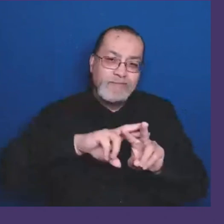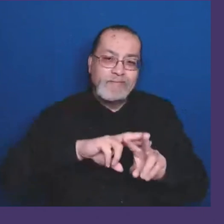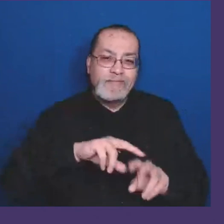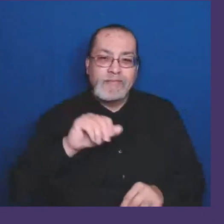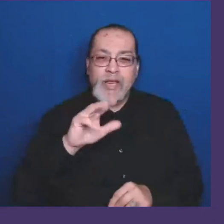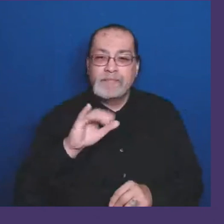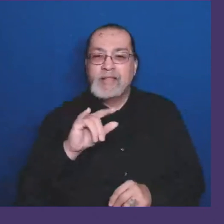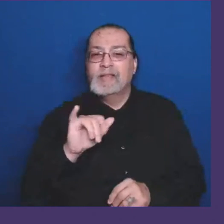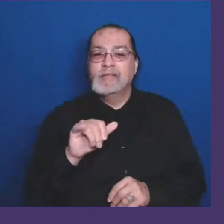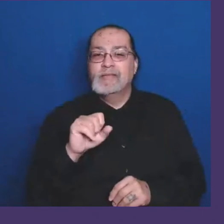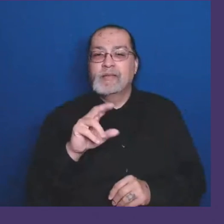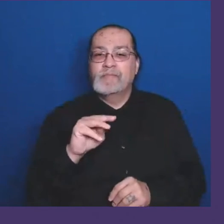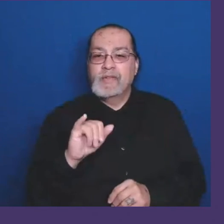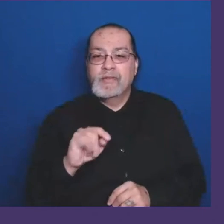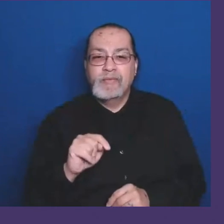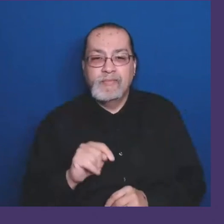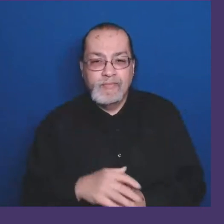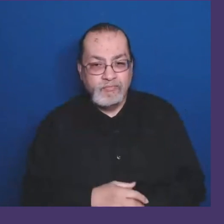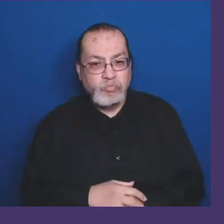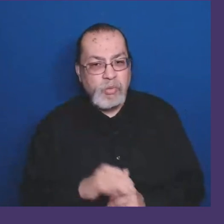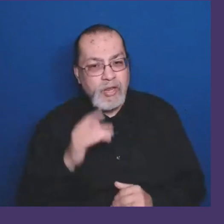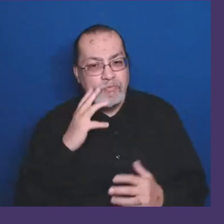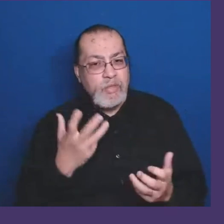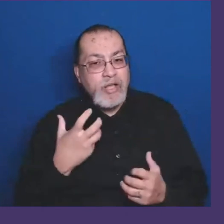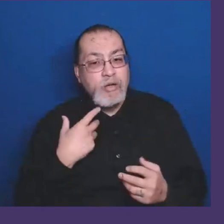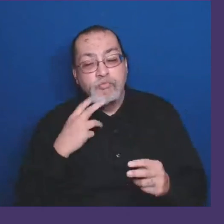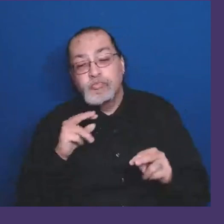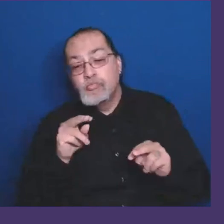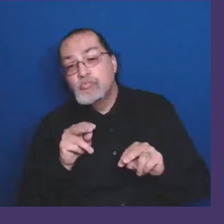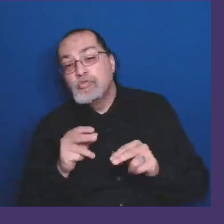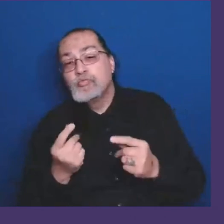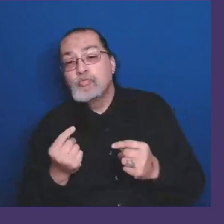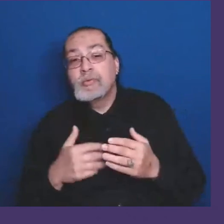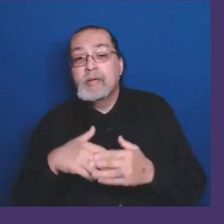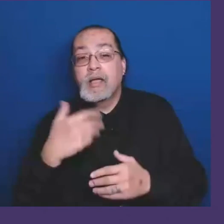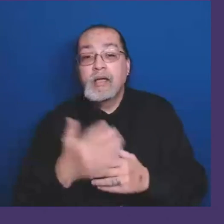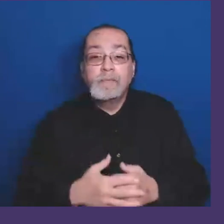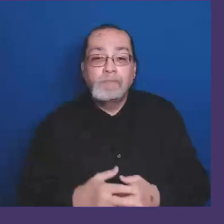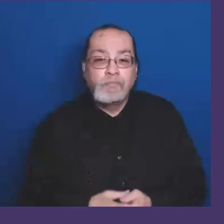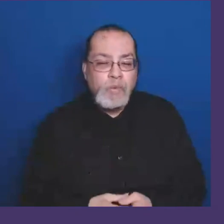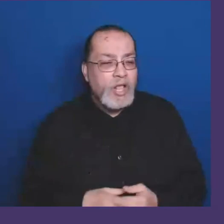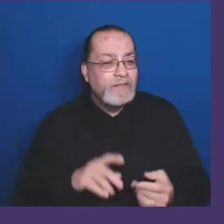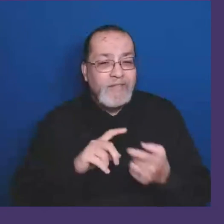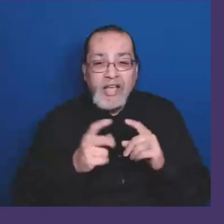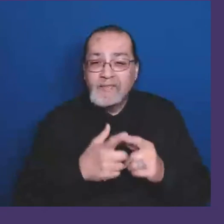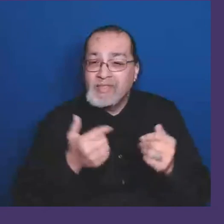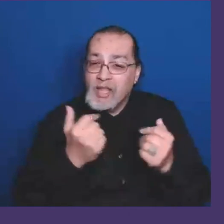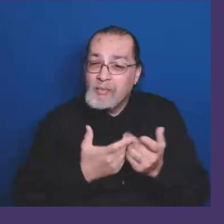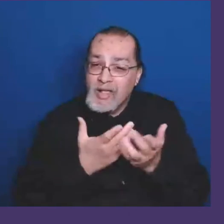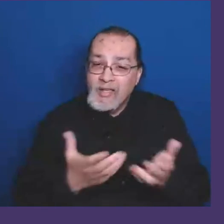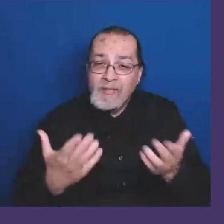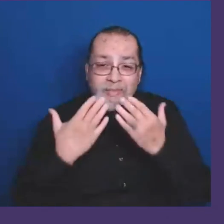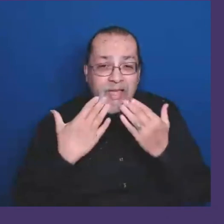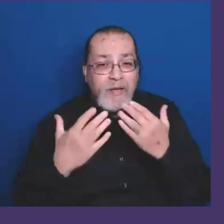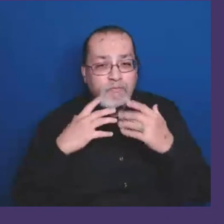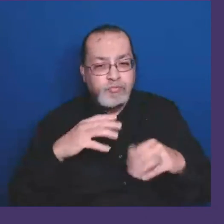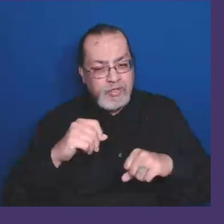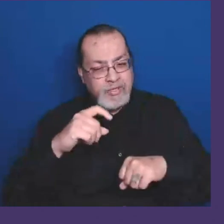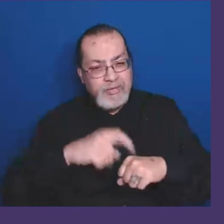Friends, everyone, thank you for all of you who took the time to participate in our 14th Annual Ability Summit.